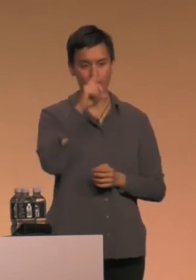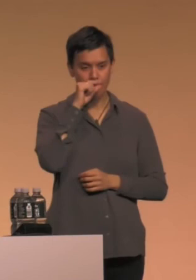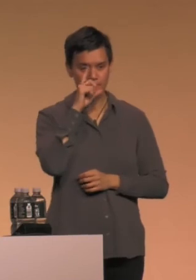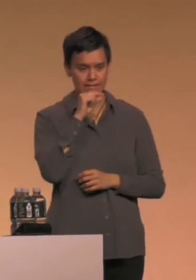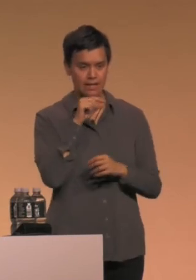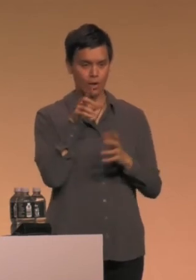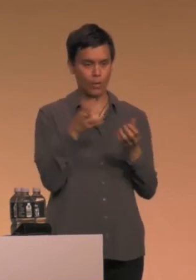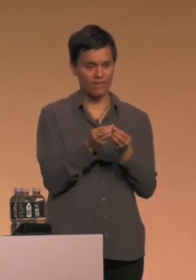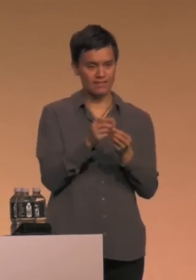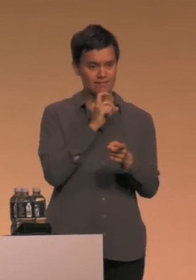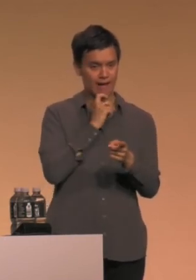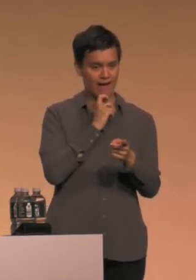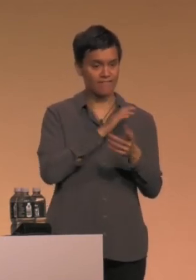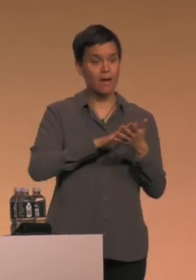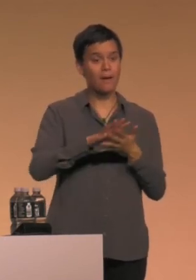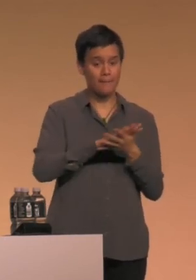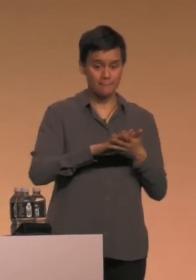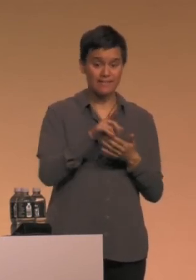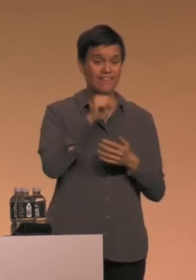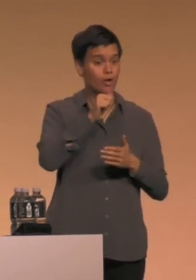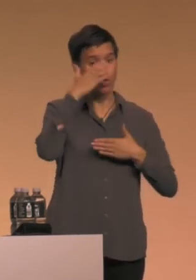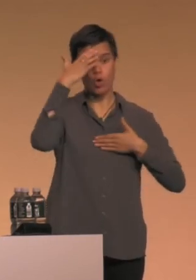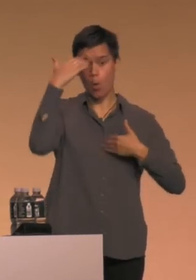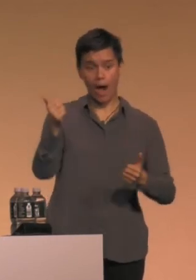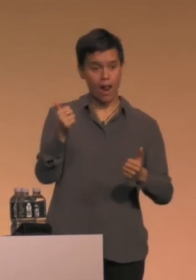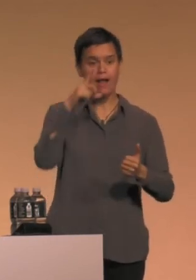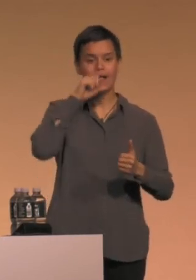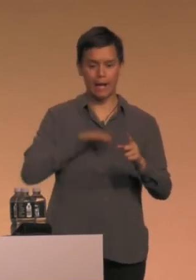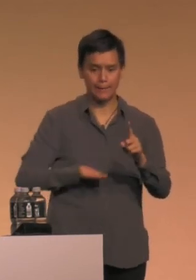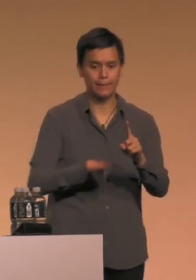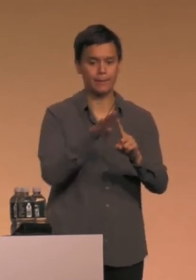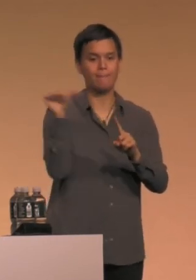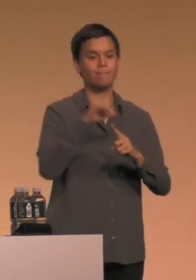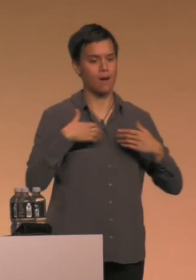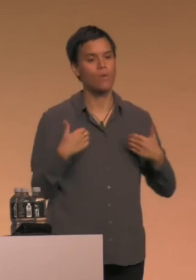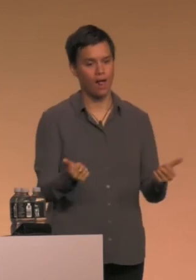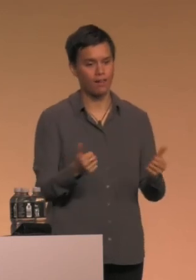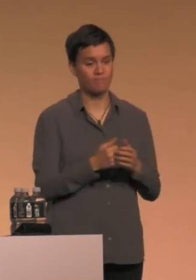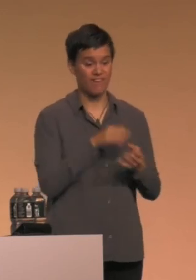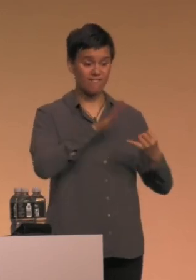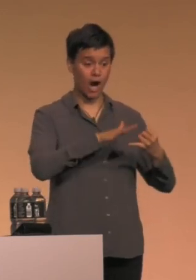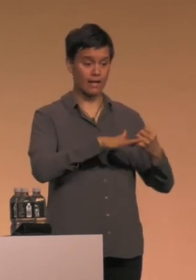to support people's returns to wellness. And, finally, leadership is critical to enabling